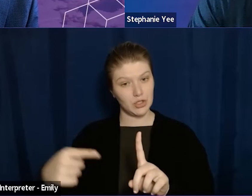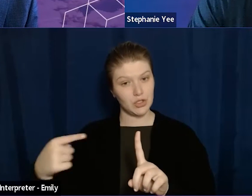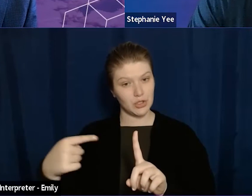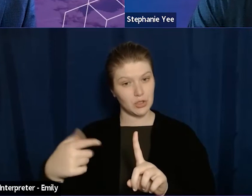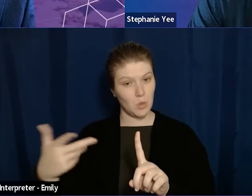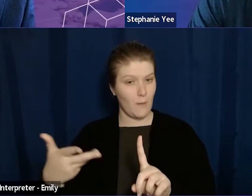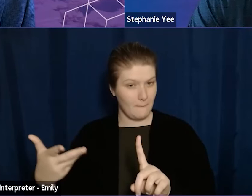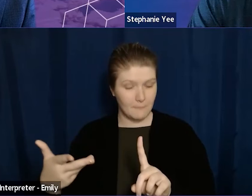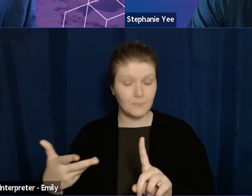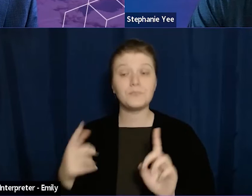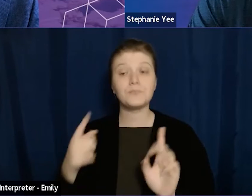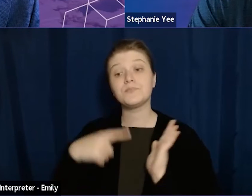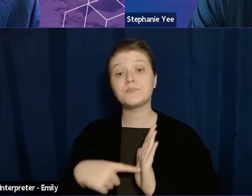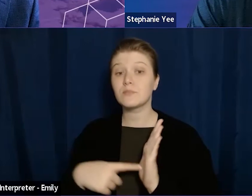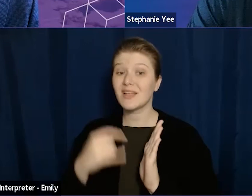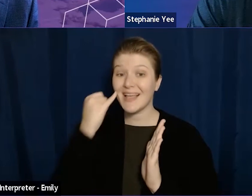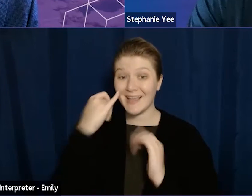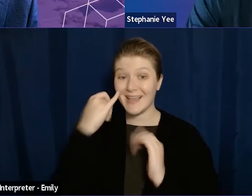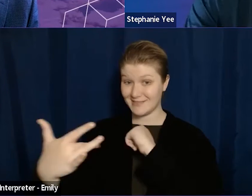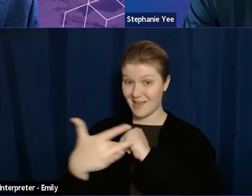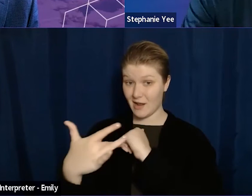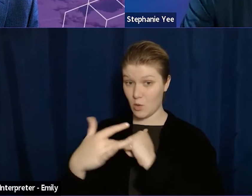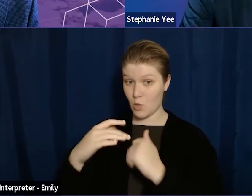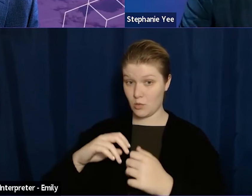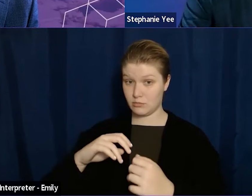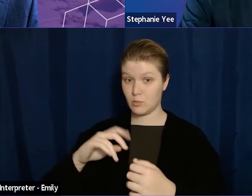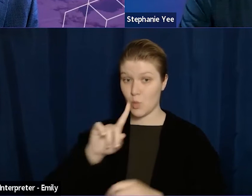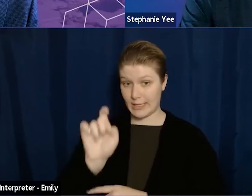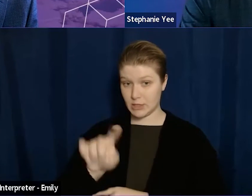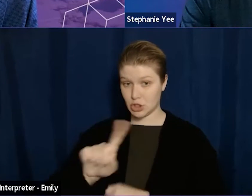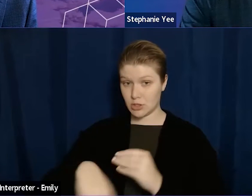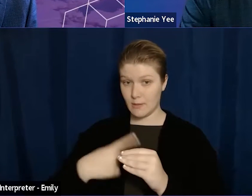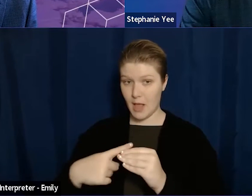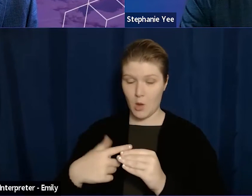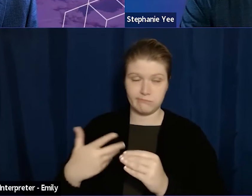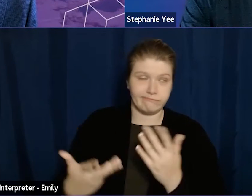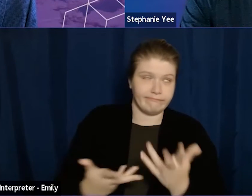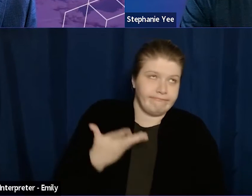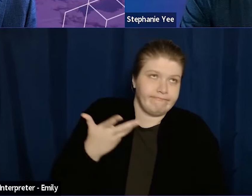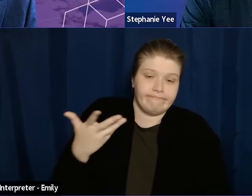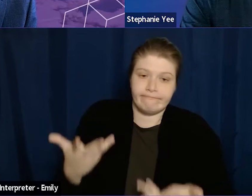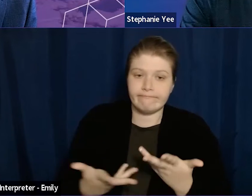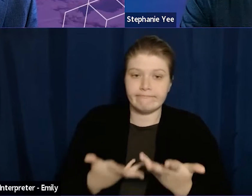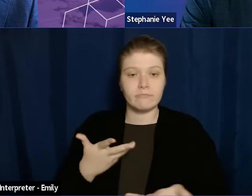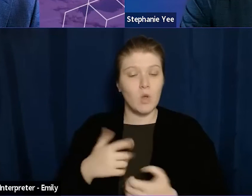So if you have a technical question about, you know, creating a proposal in Research.gov,